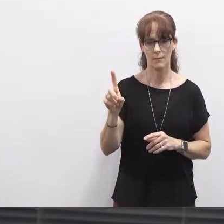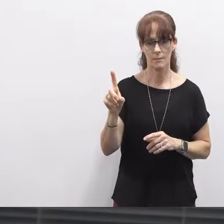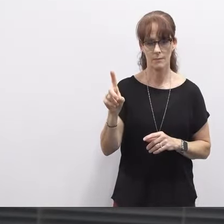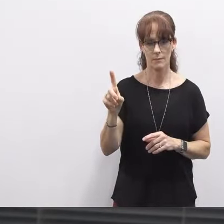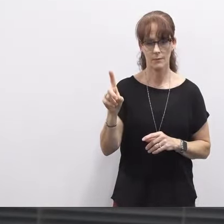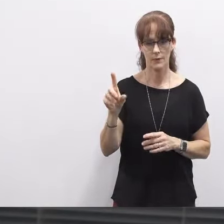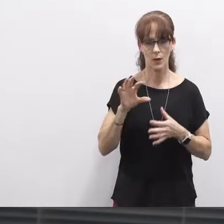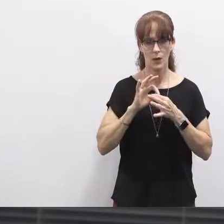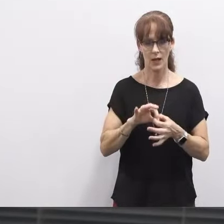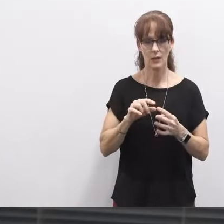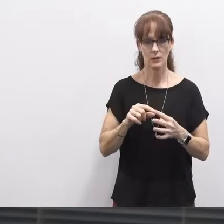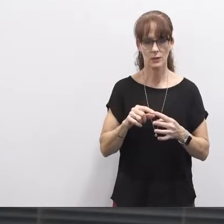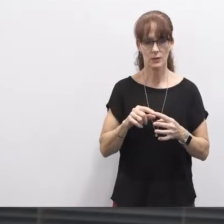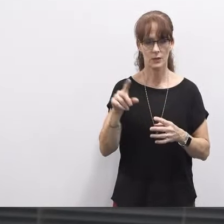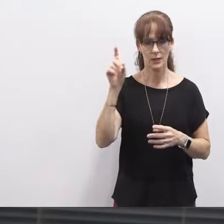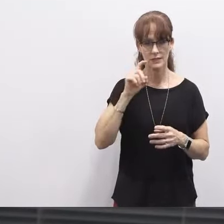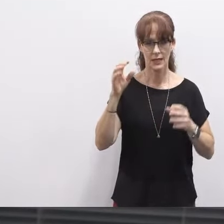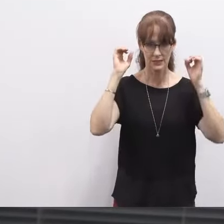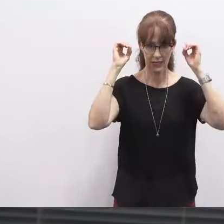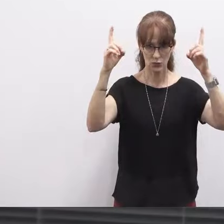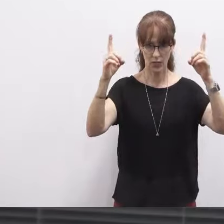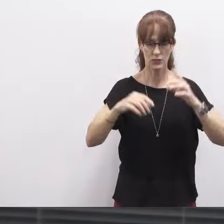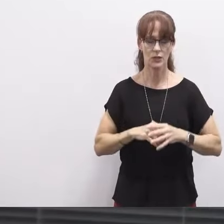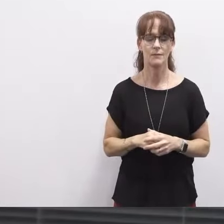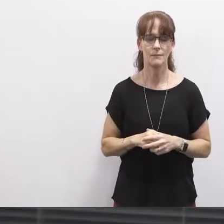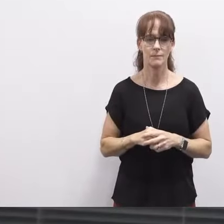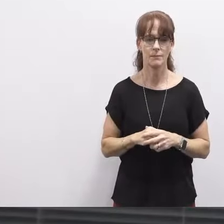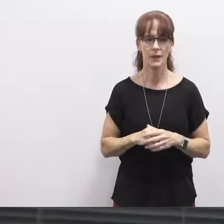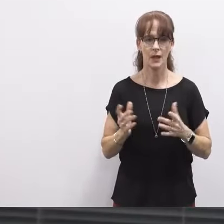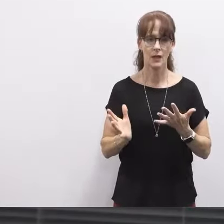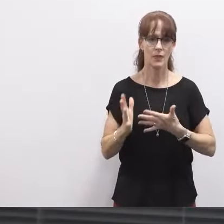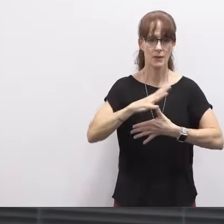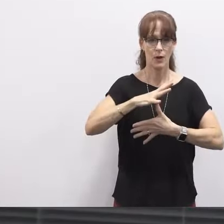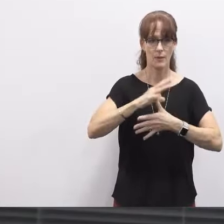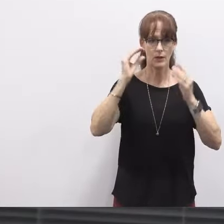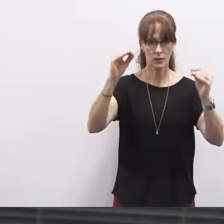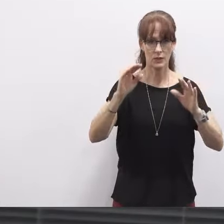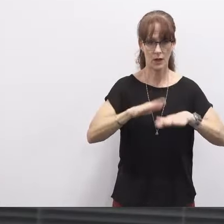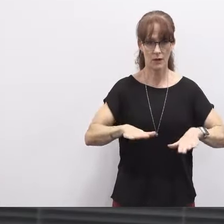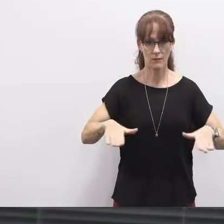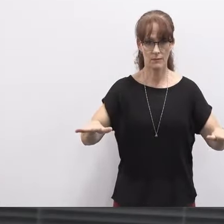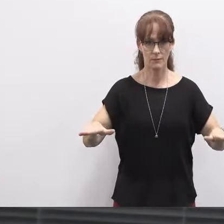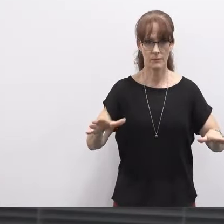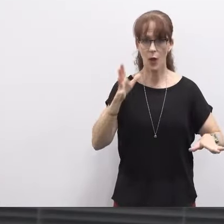relating to sex education. The primary teacher of children are their parents.